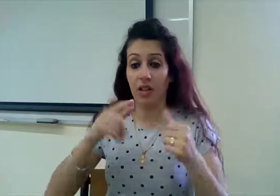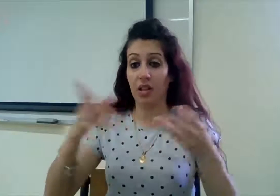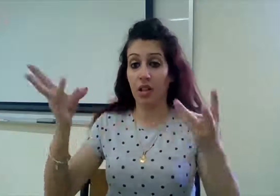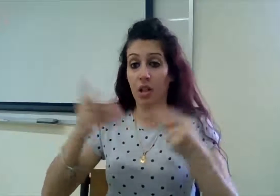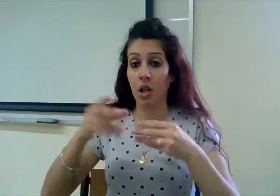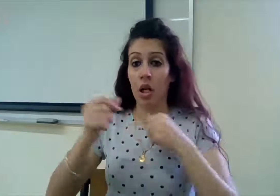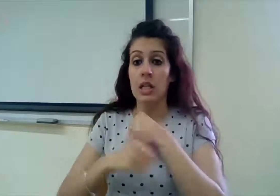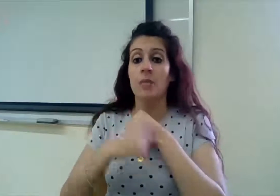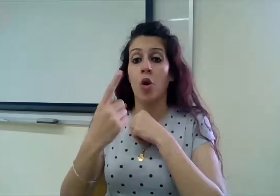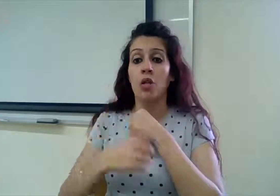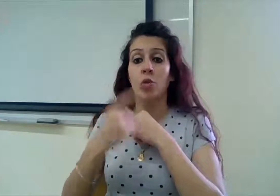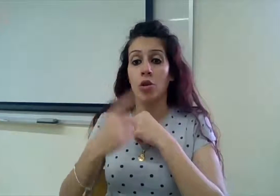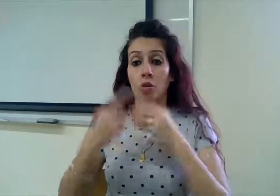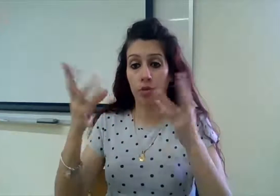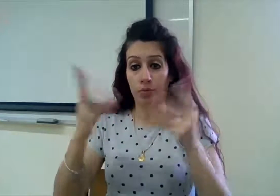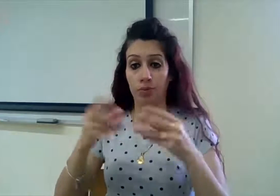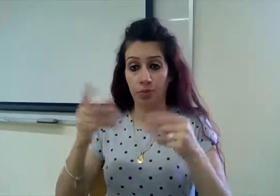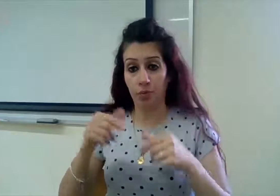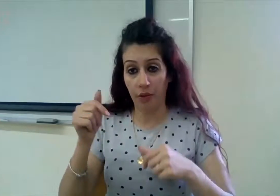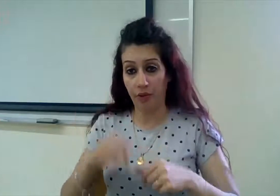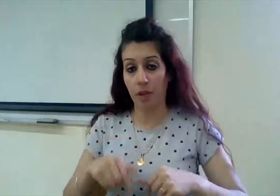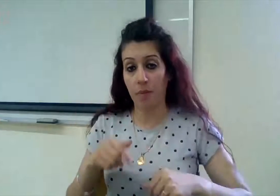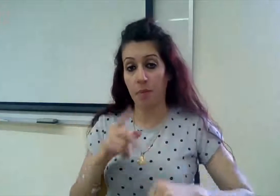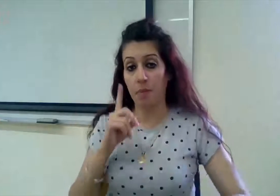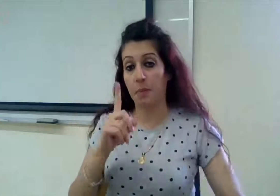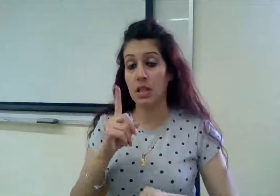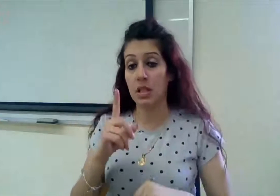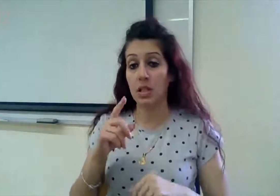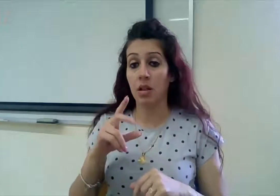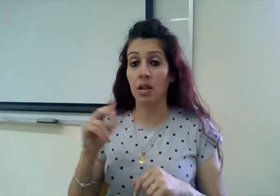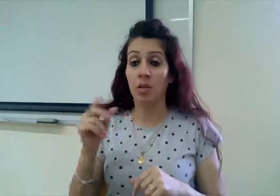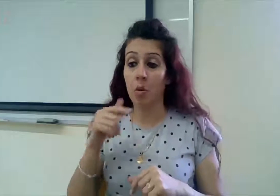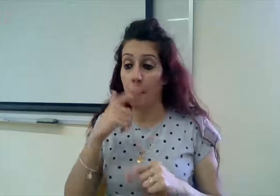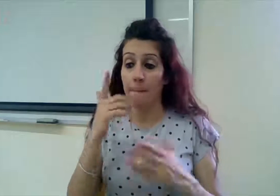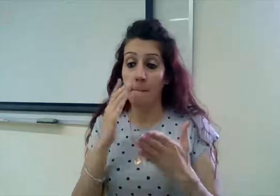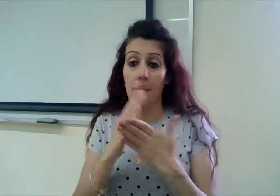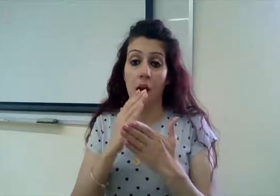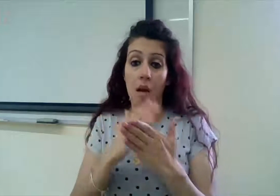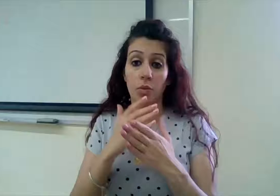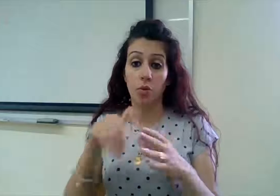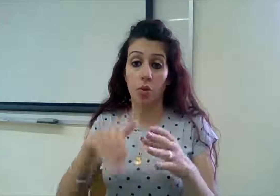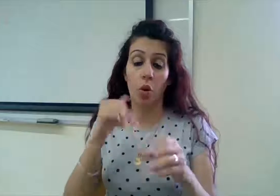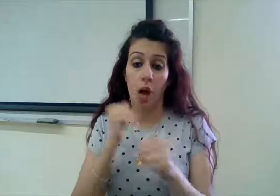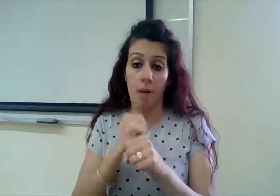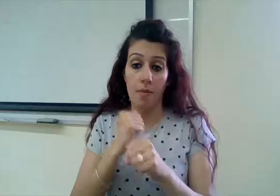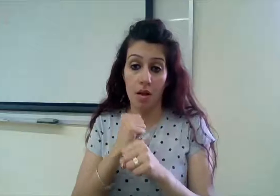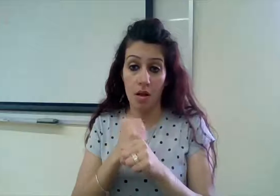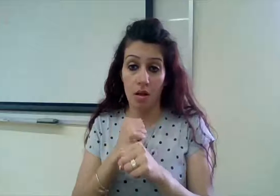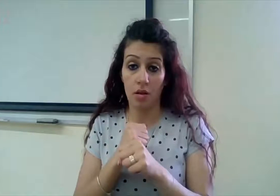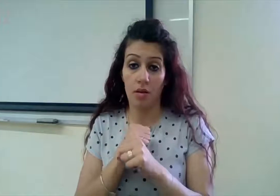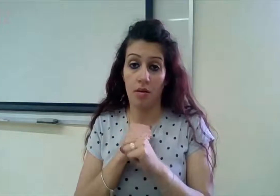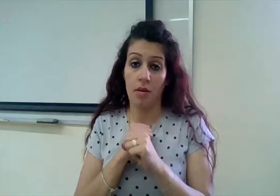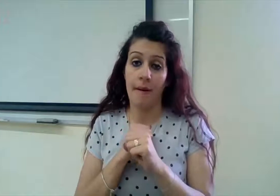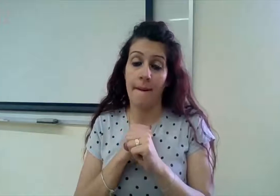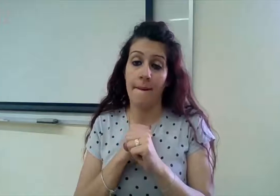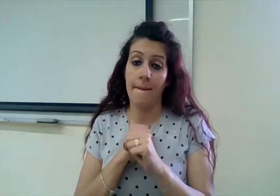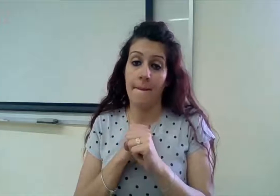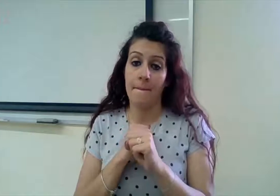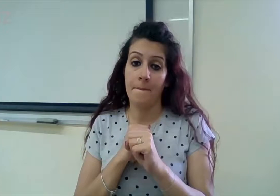Thank You Xena and just add on it exactly I think the challenge is just a limited availability and so that's one of the reasons why initiatives like all